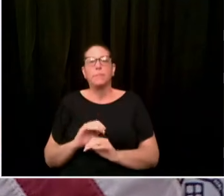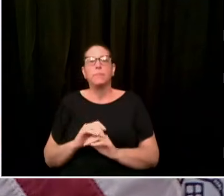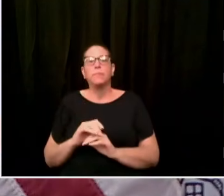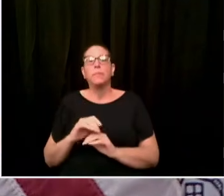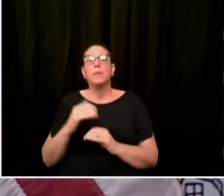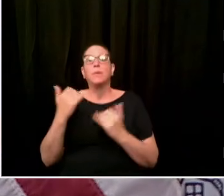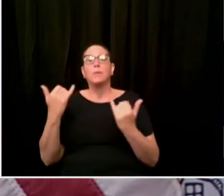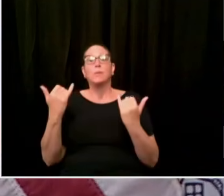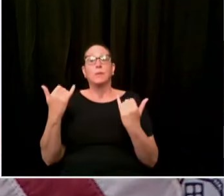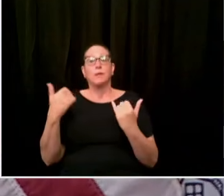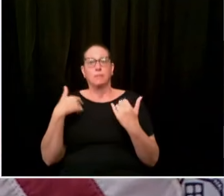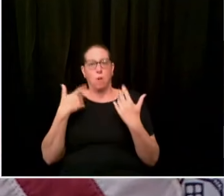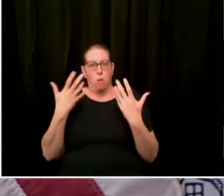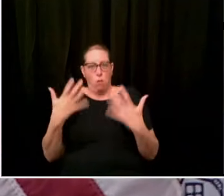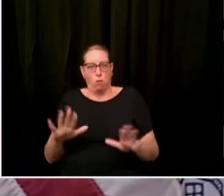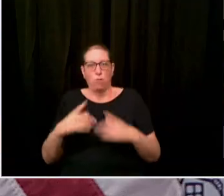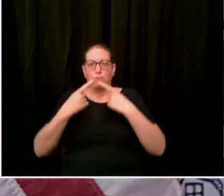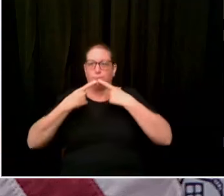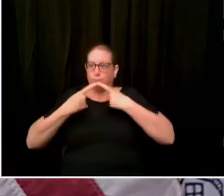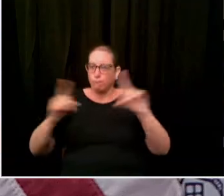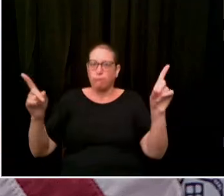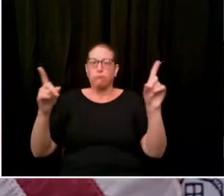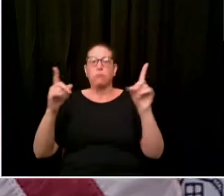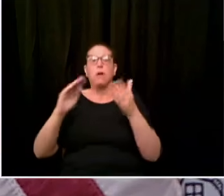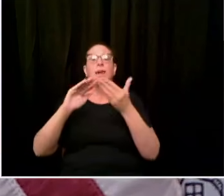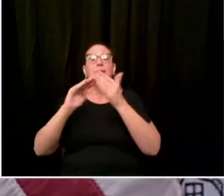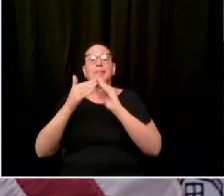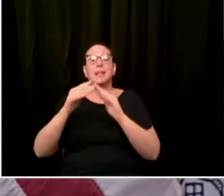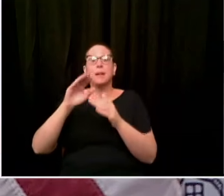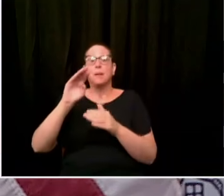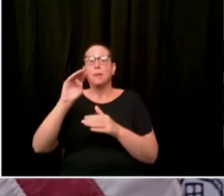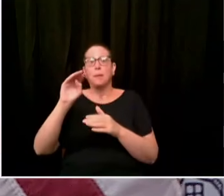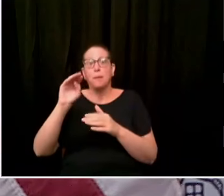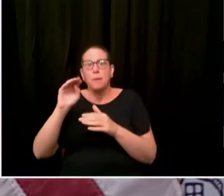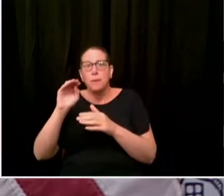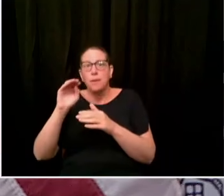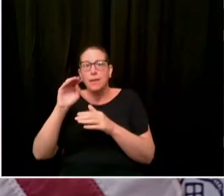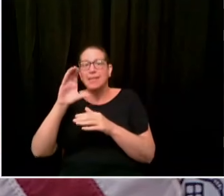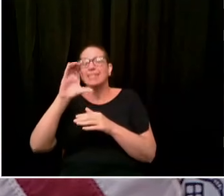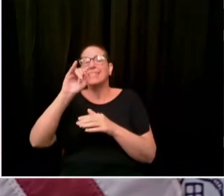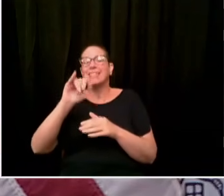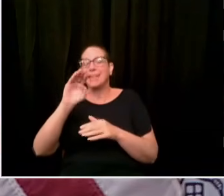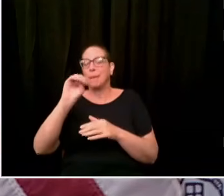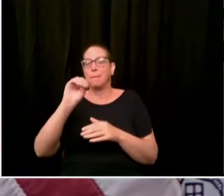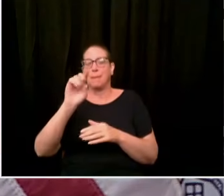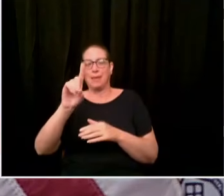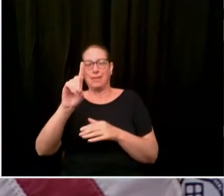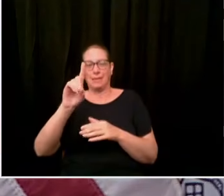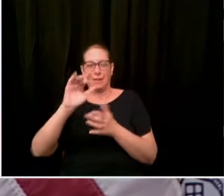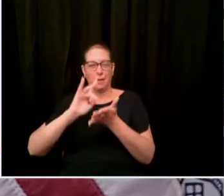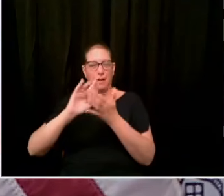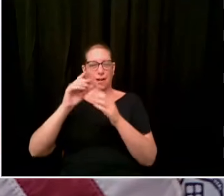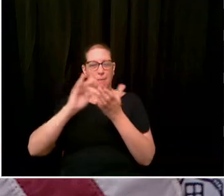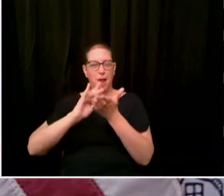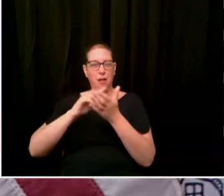TO START WORKING WITH COMMUNITY HEALTH CENTERS OF ALL KINDS. I'VE TALKED TO YOU ABOUT THE WAYS WE'RE